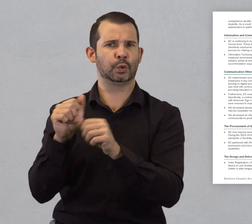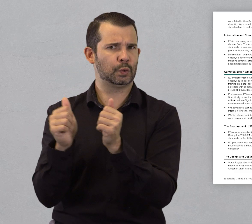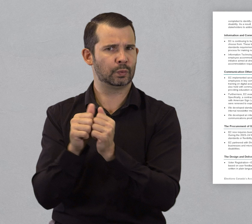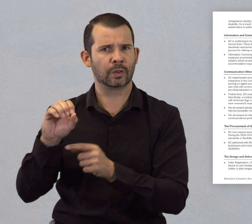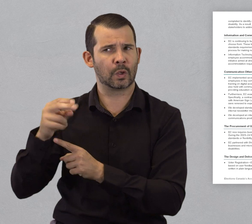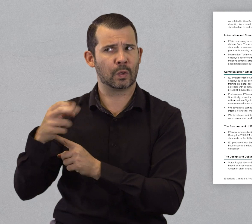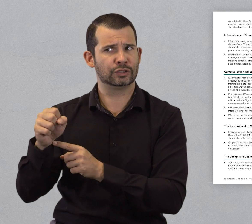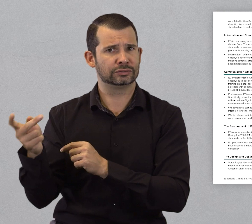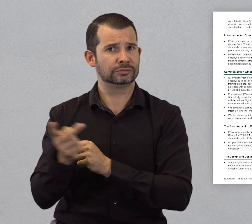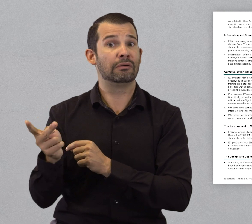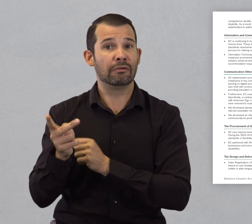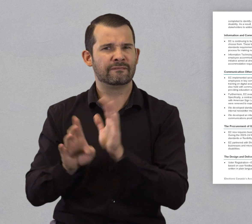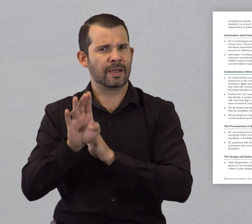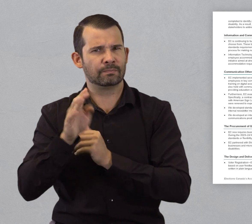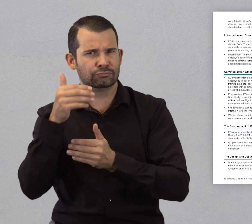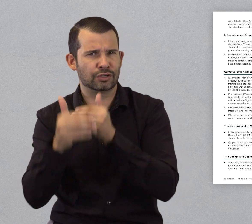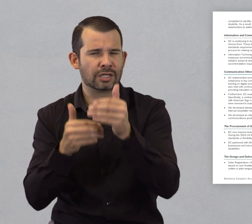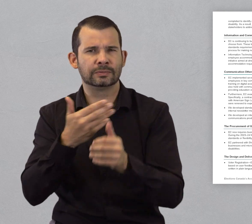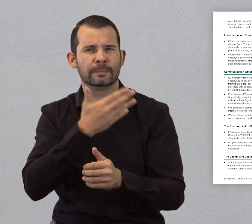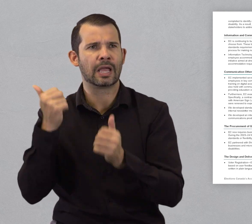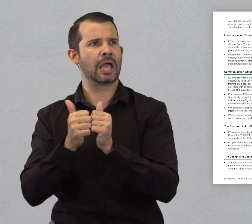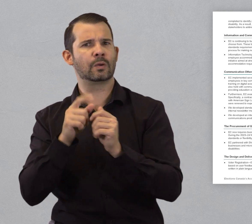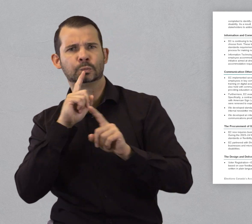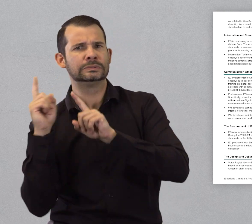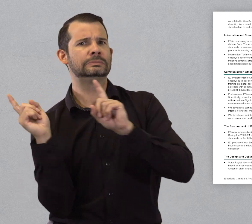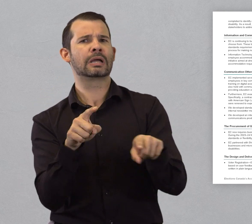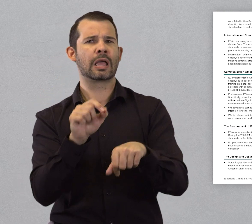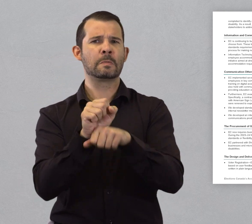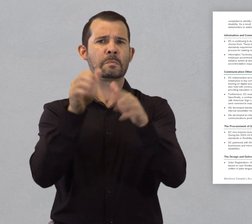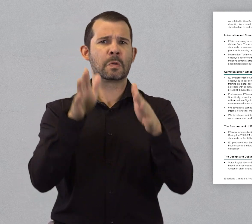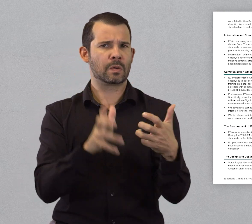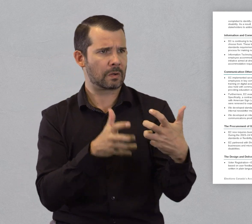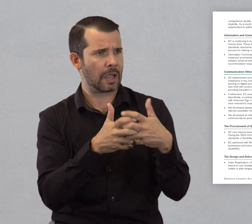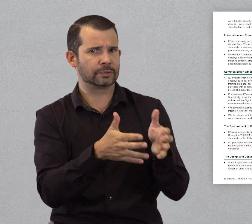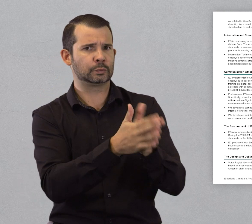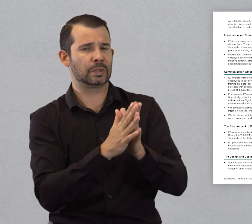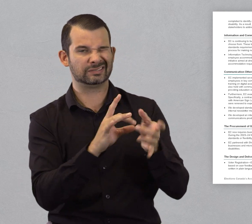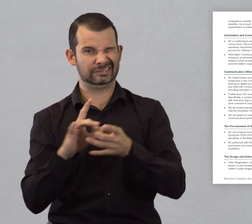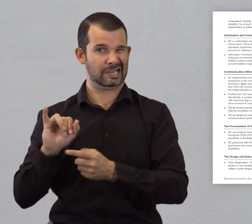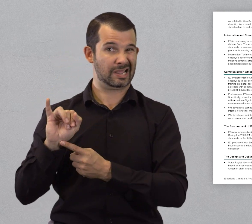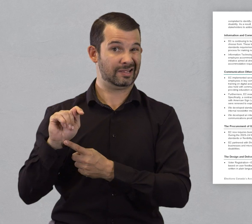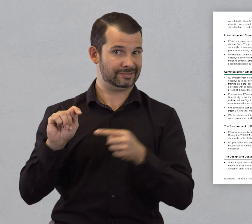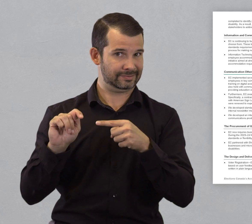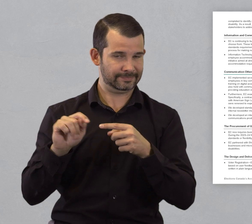OHS to develop a process for better responding to employee accommodation requests related to